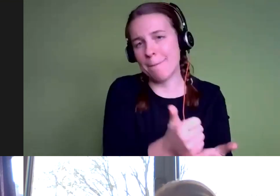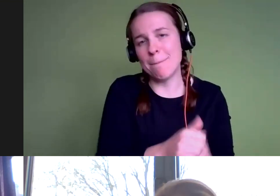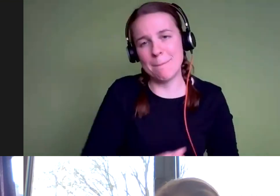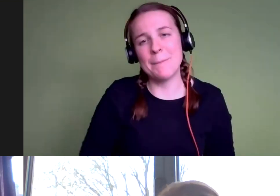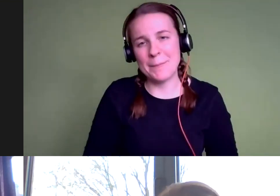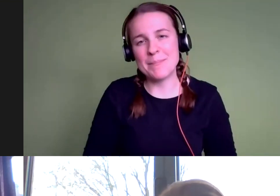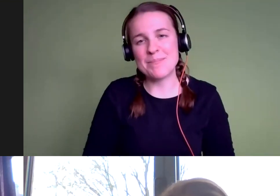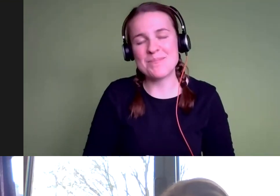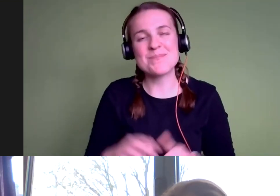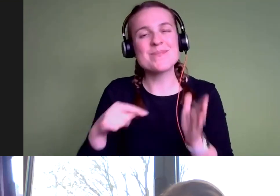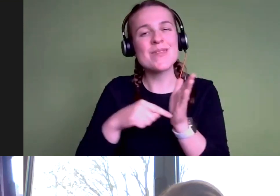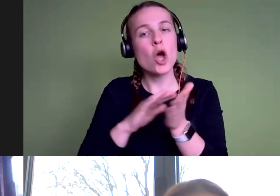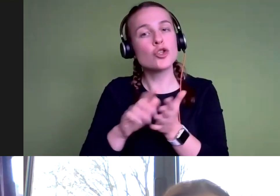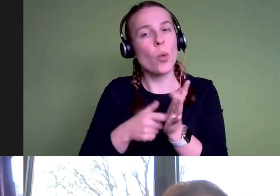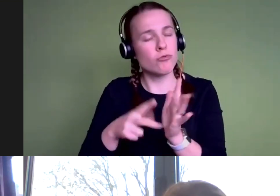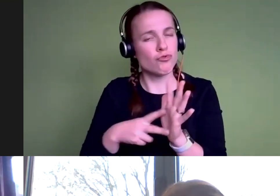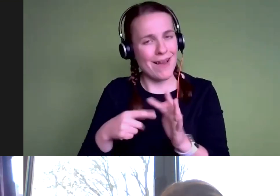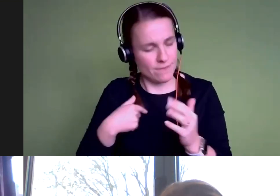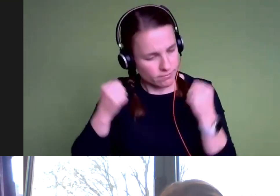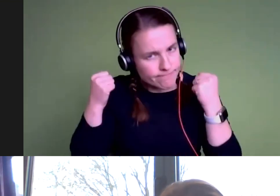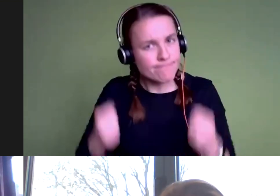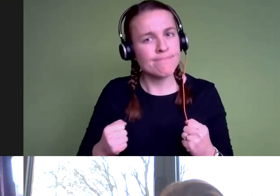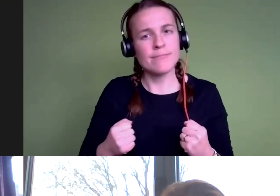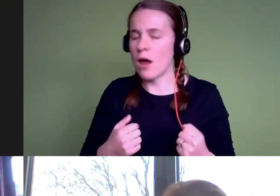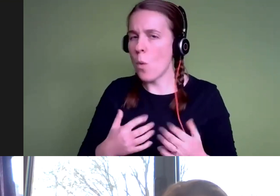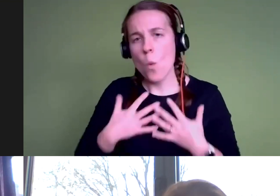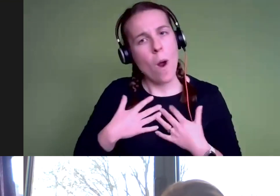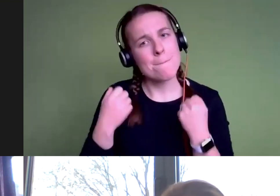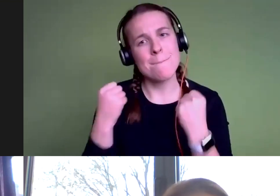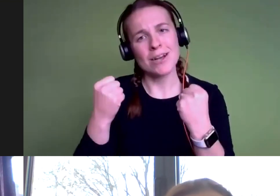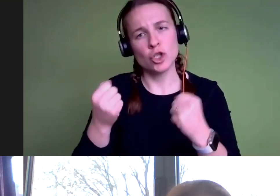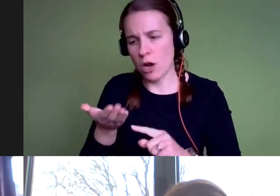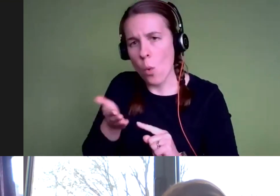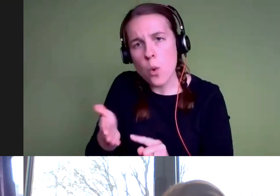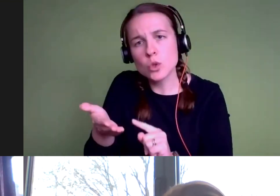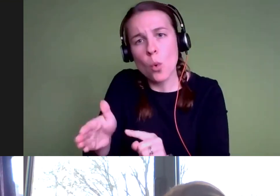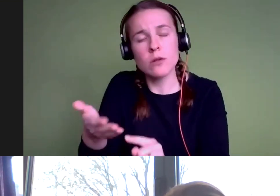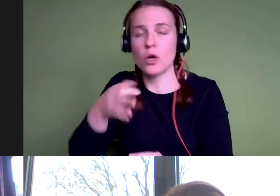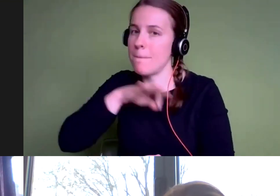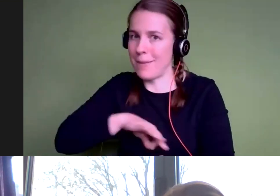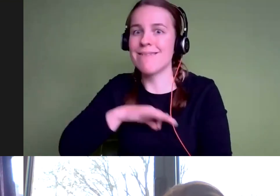I think it will be a definite advantage to all clients and service users.